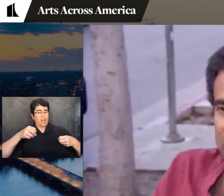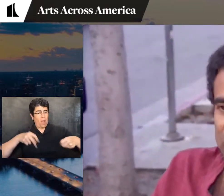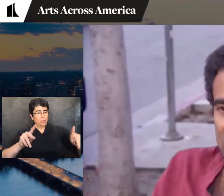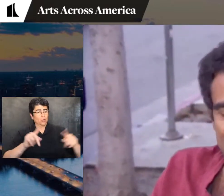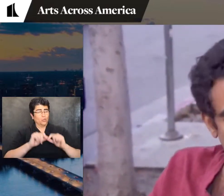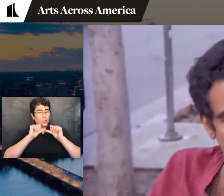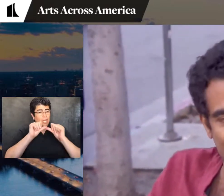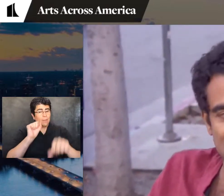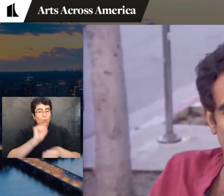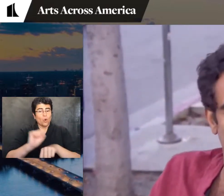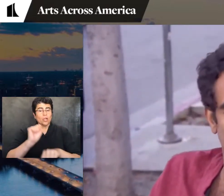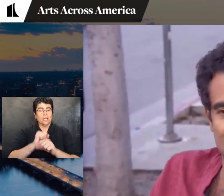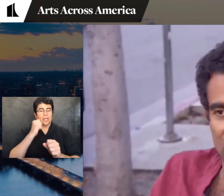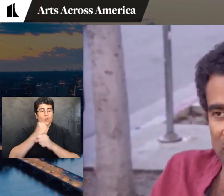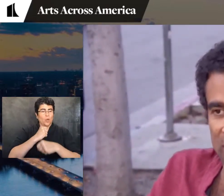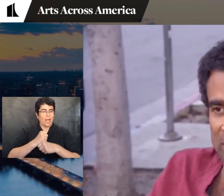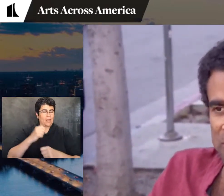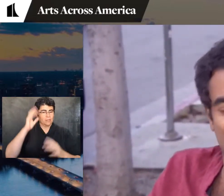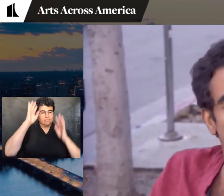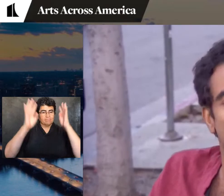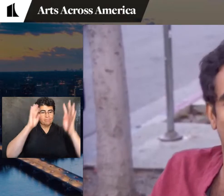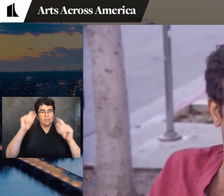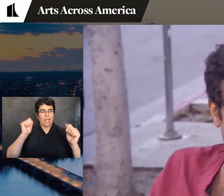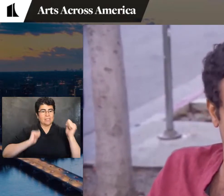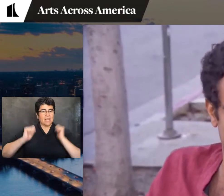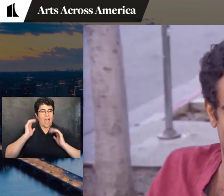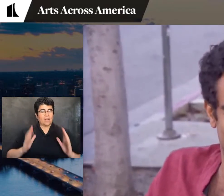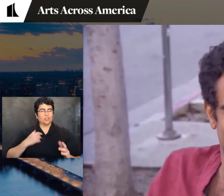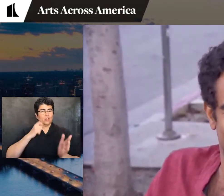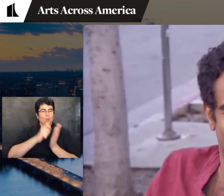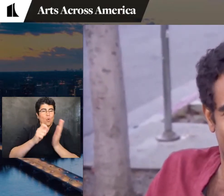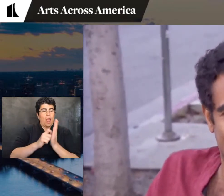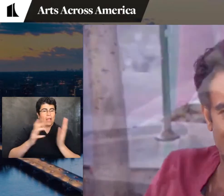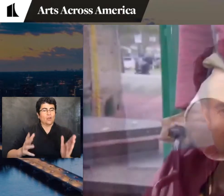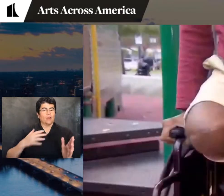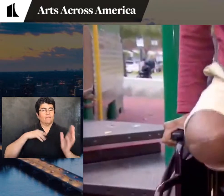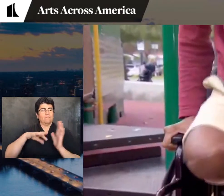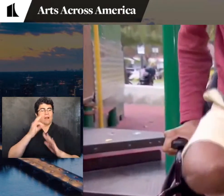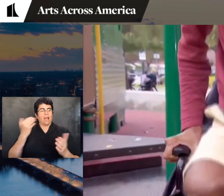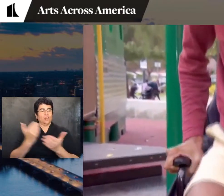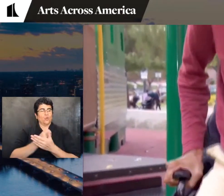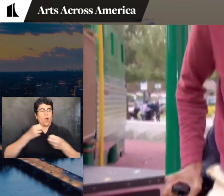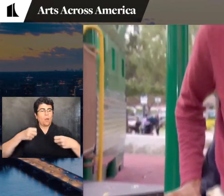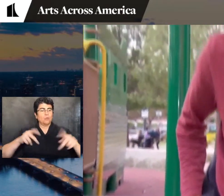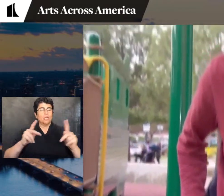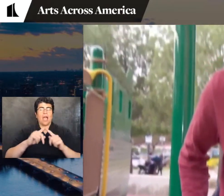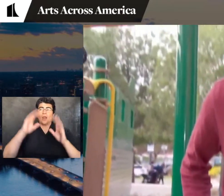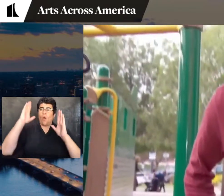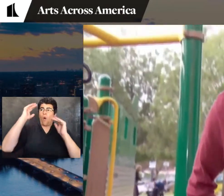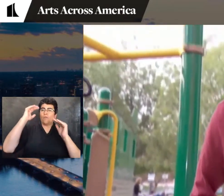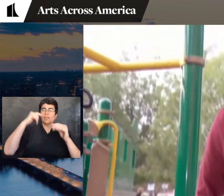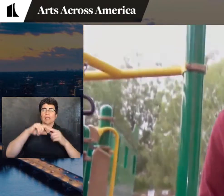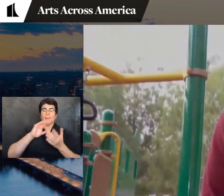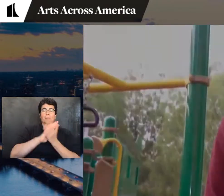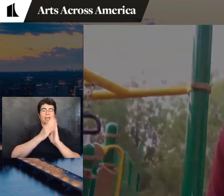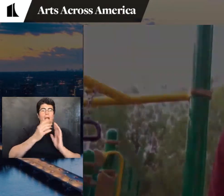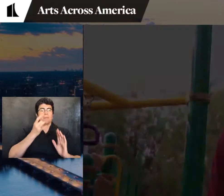to keep creating as an actor and a writer, and to find new opportunities. And to be a beacon of light to others.